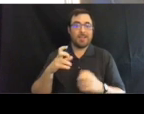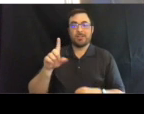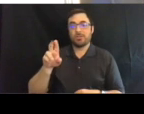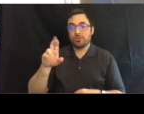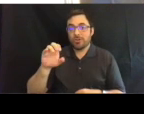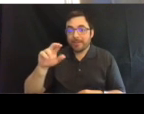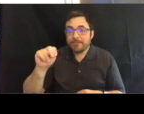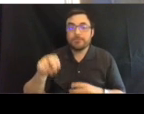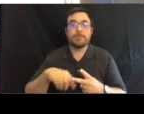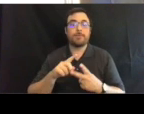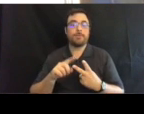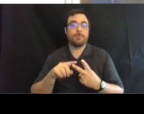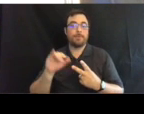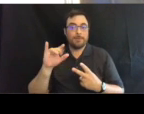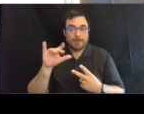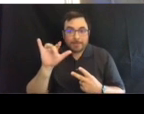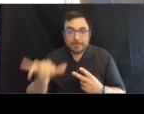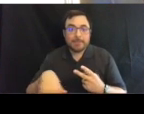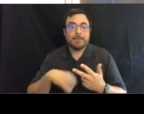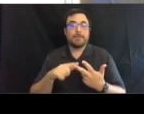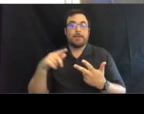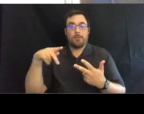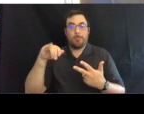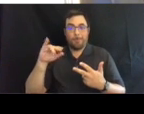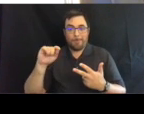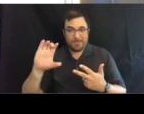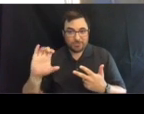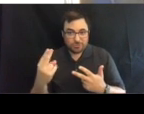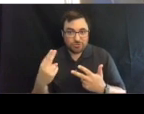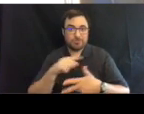and intensity and pitch and then they go into each vowel sound. So they're going